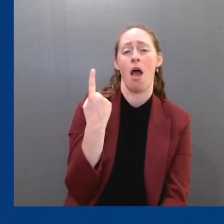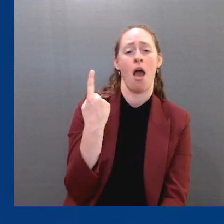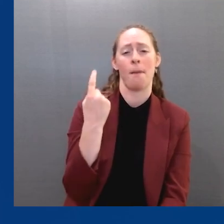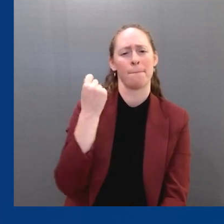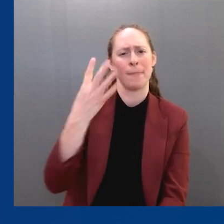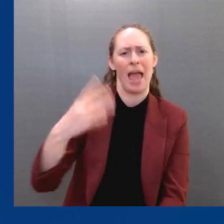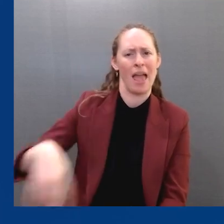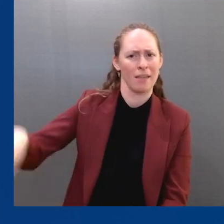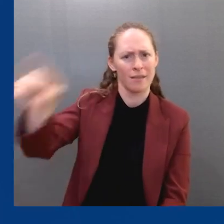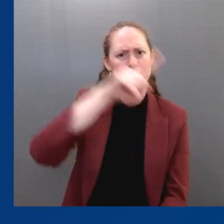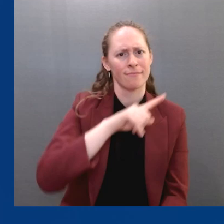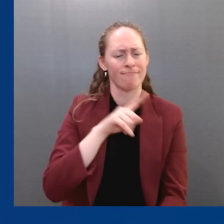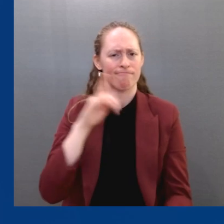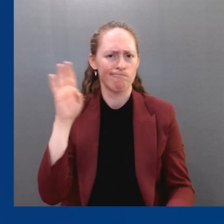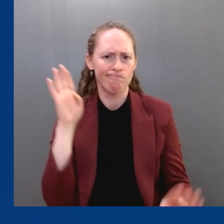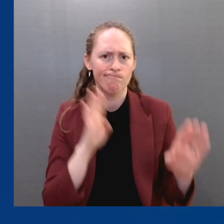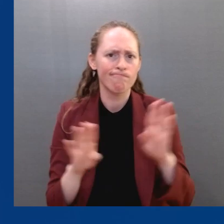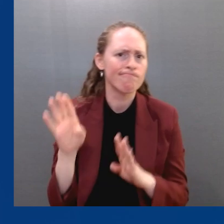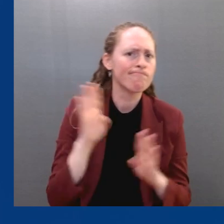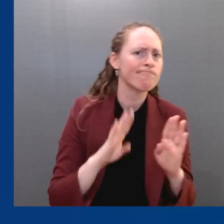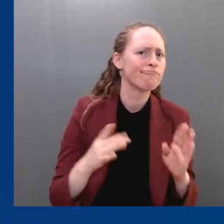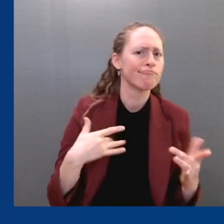in addition to obviously the death and hospitalization